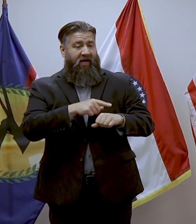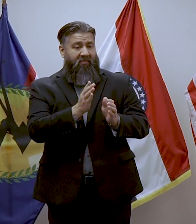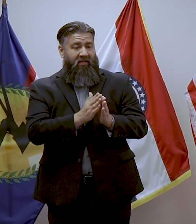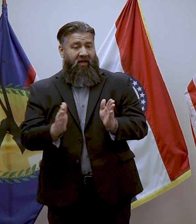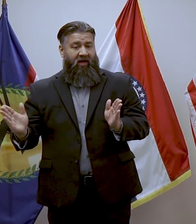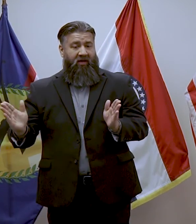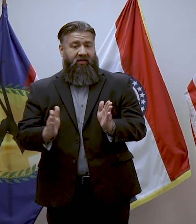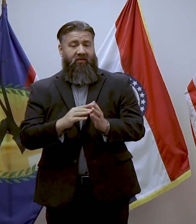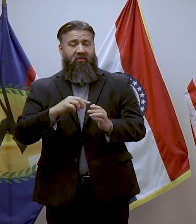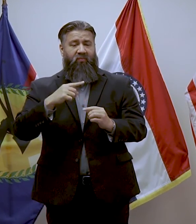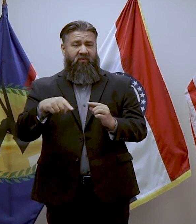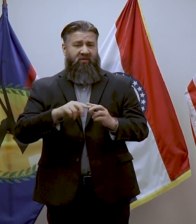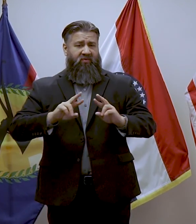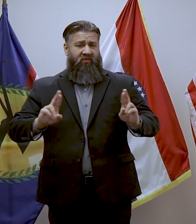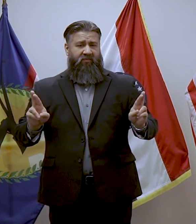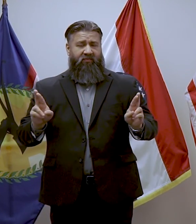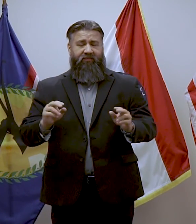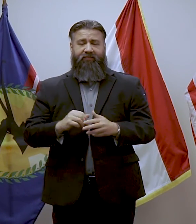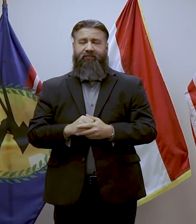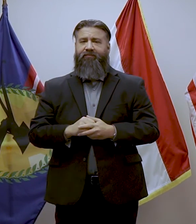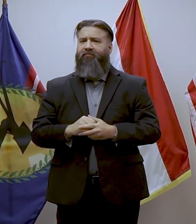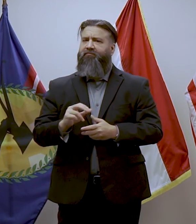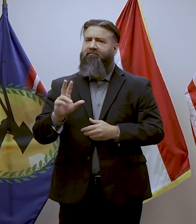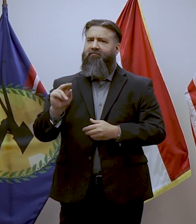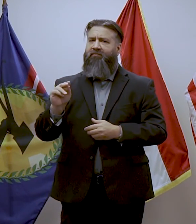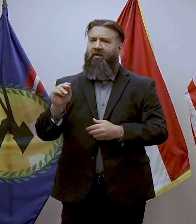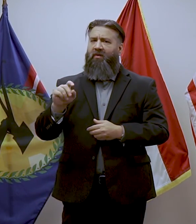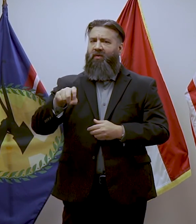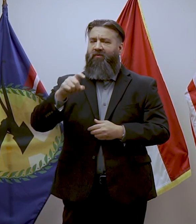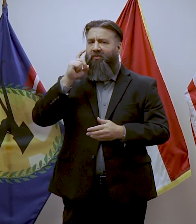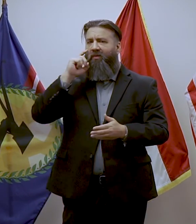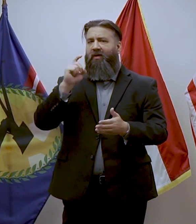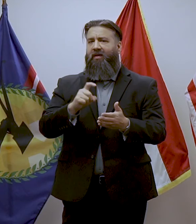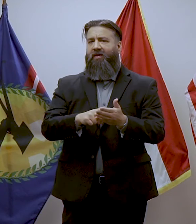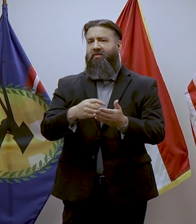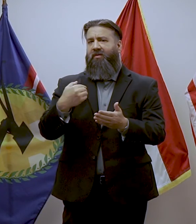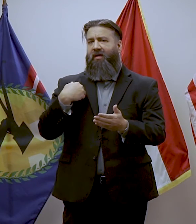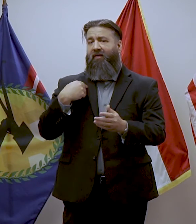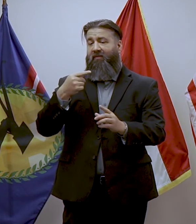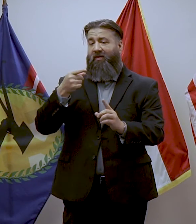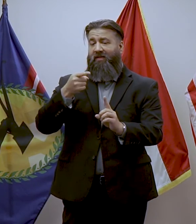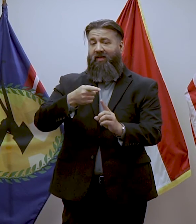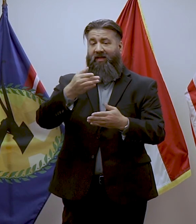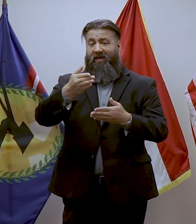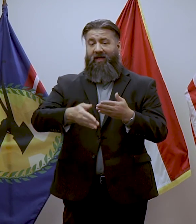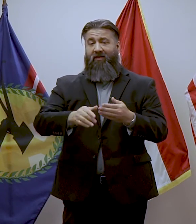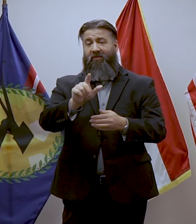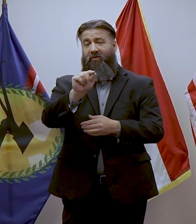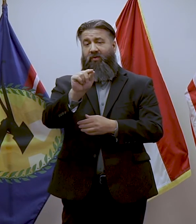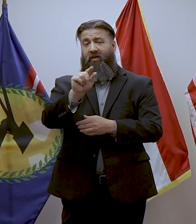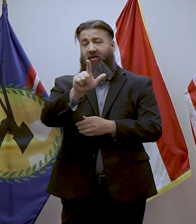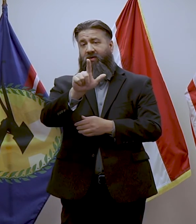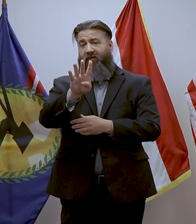No, I think we have to recognize that we have until the end of 2024 to appropriate these funds.